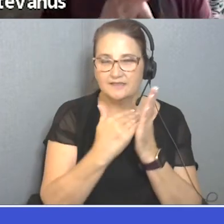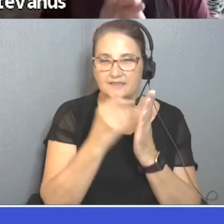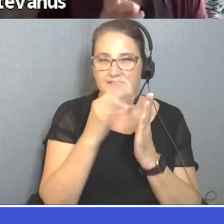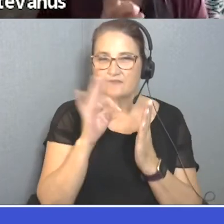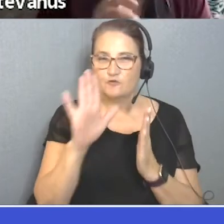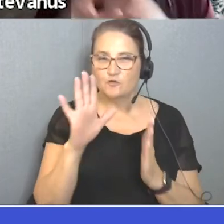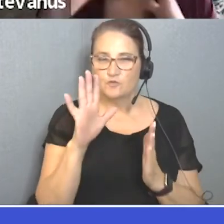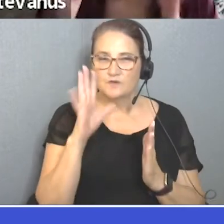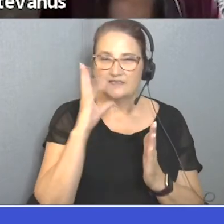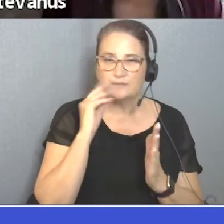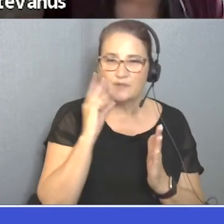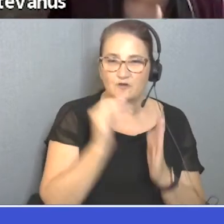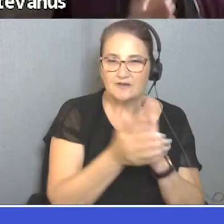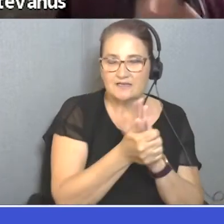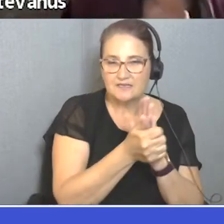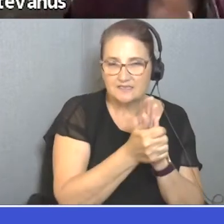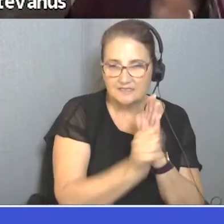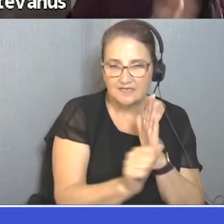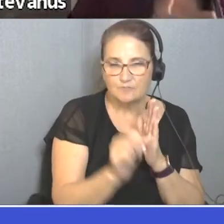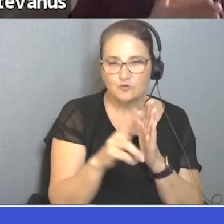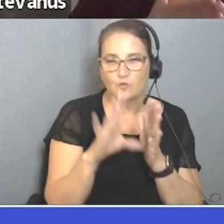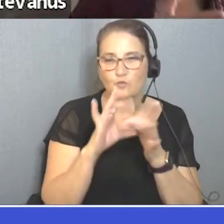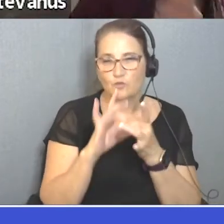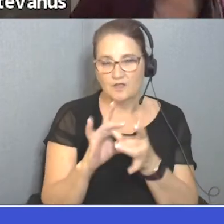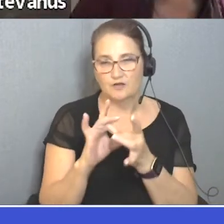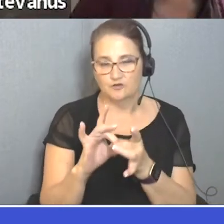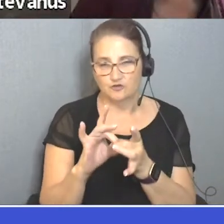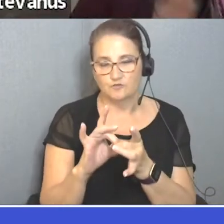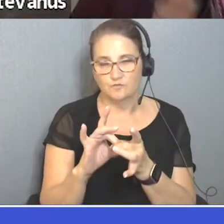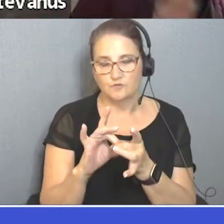the invitation is to brainstorm a list of experiences,